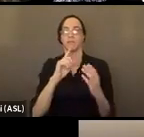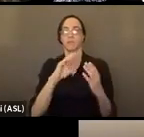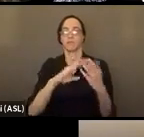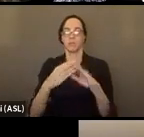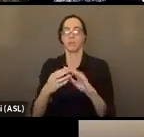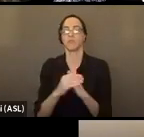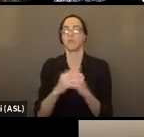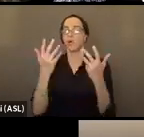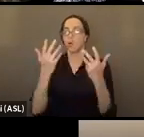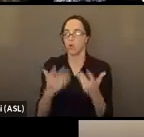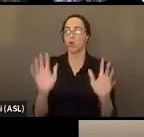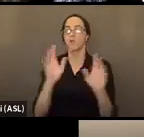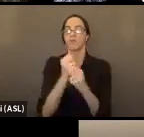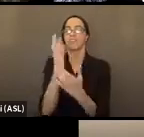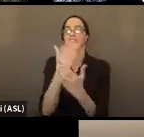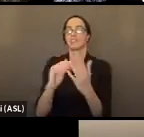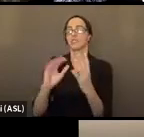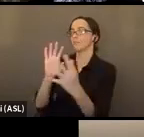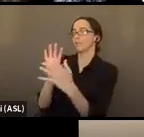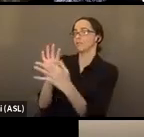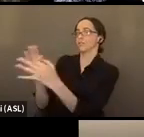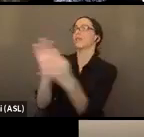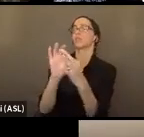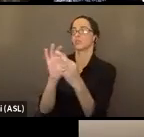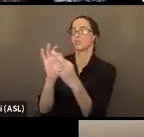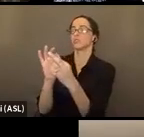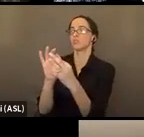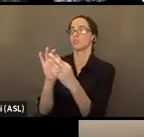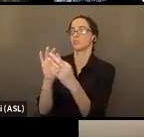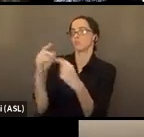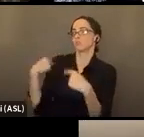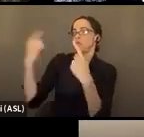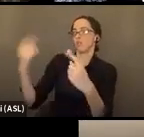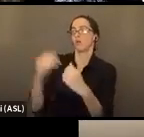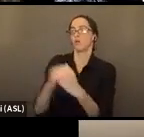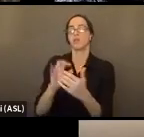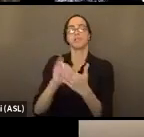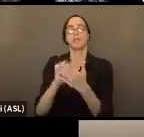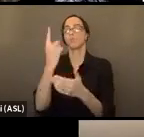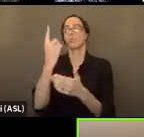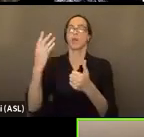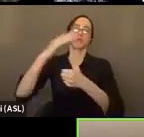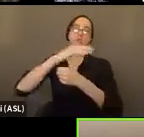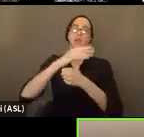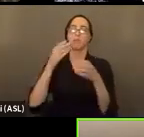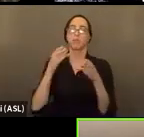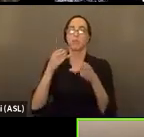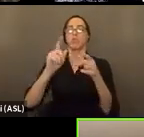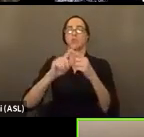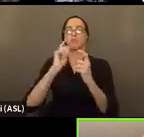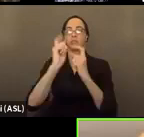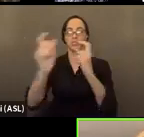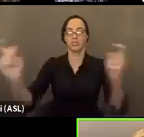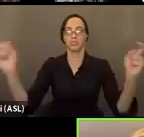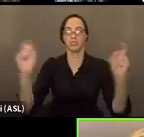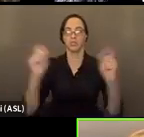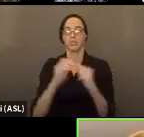that's one of the primary ways to get it out there okay that's great thank you so much um